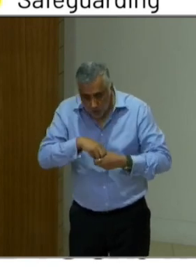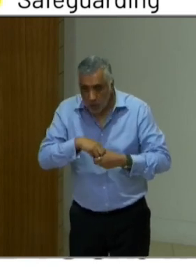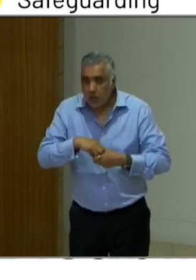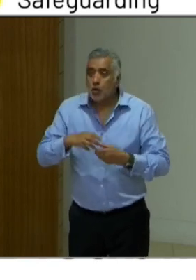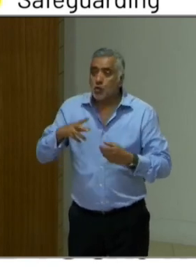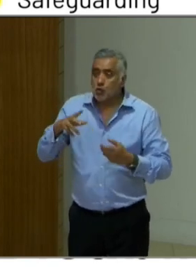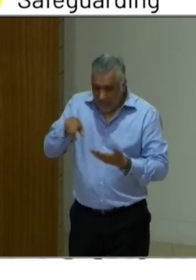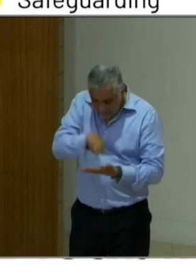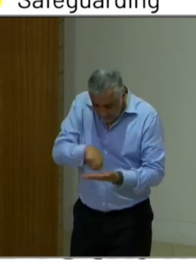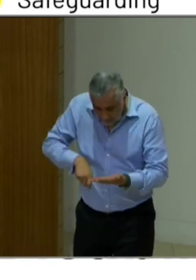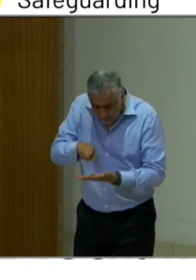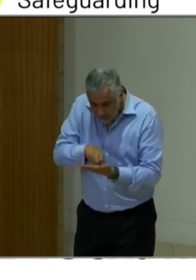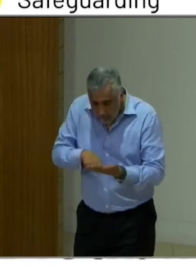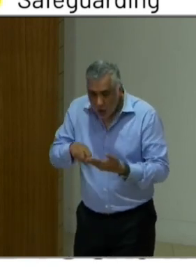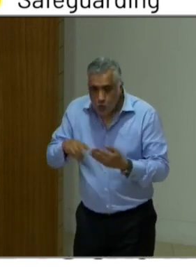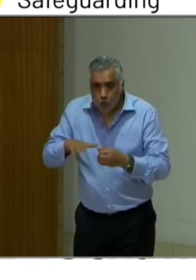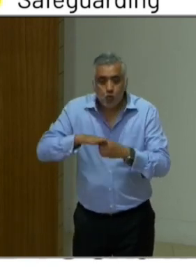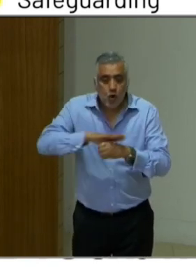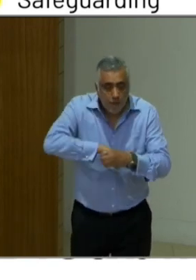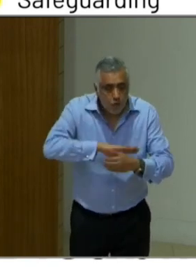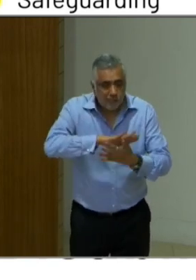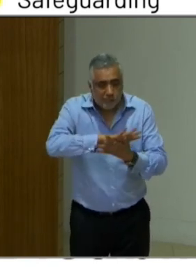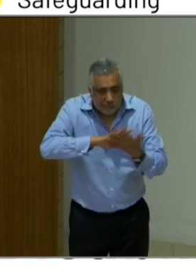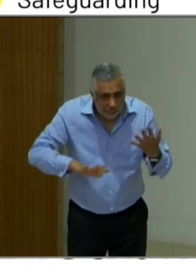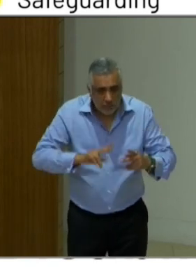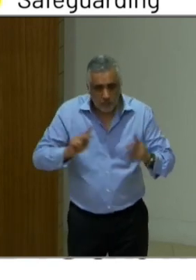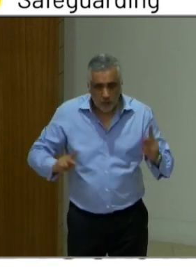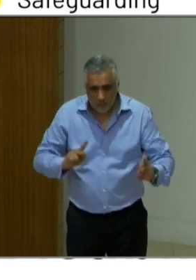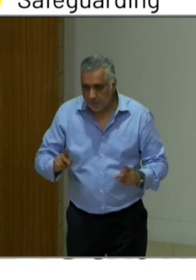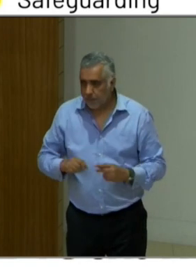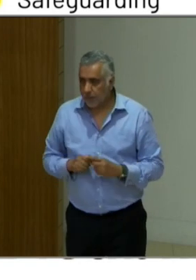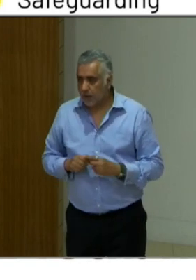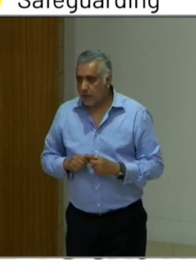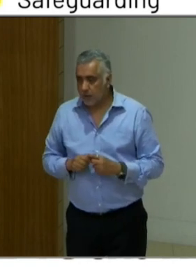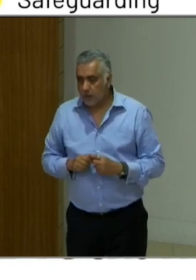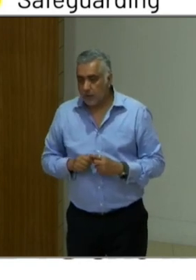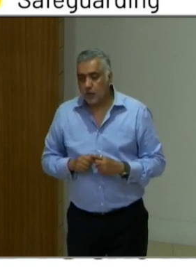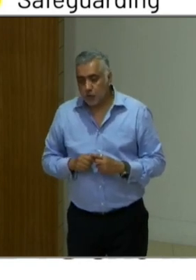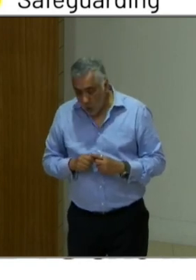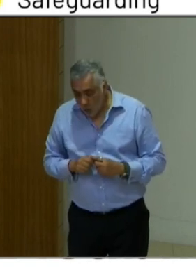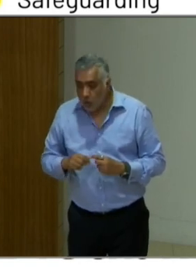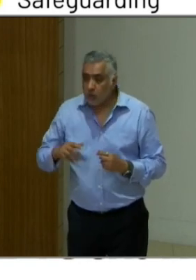designed to cover all possible subjects. The talks that will take place in the